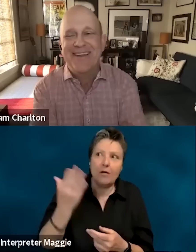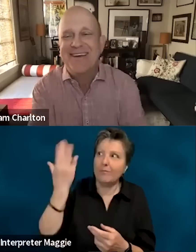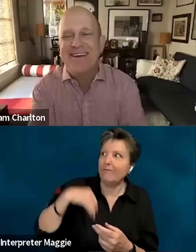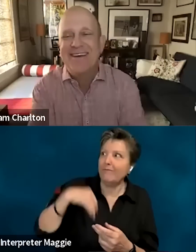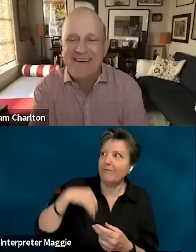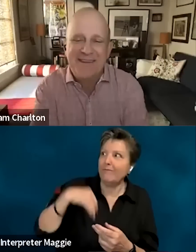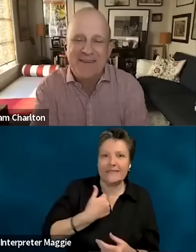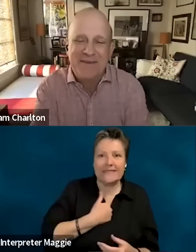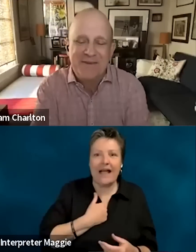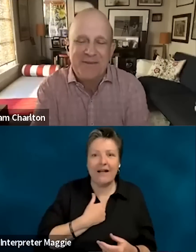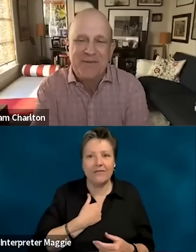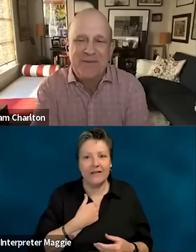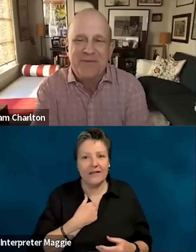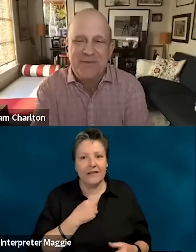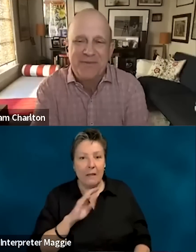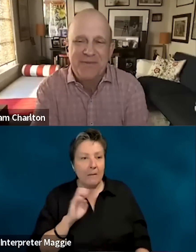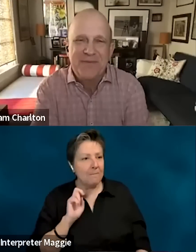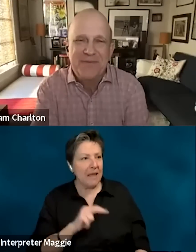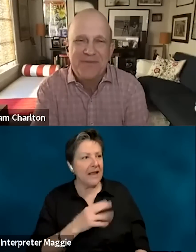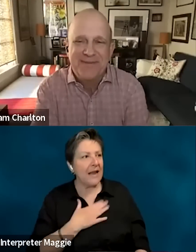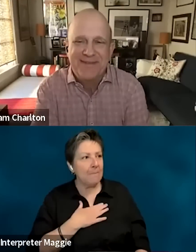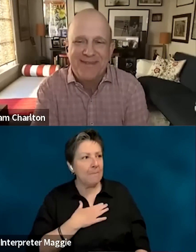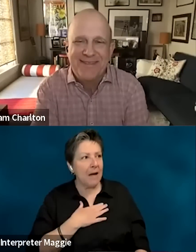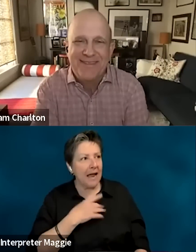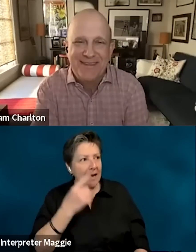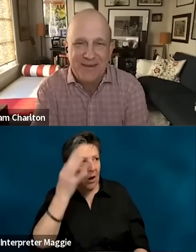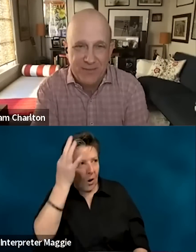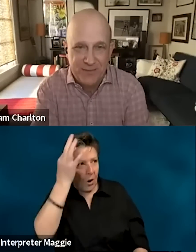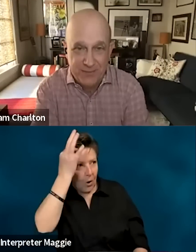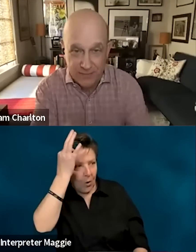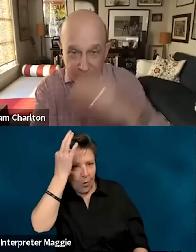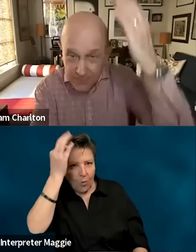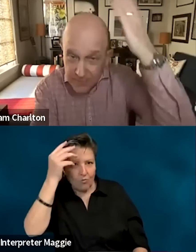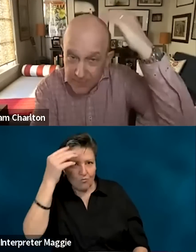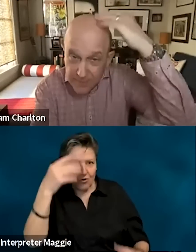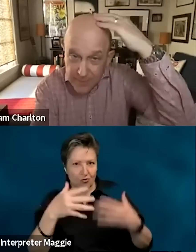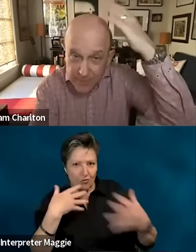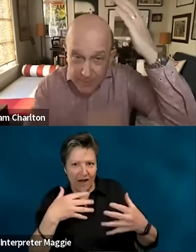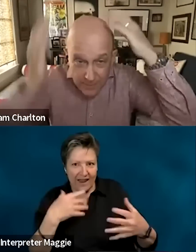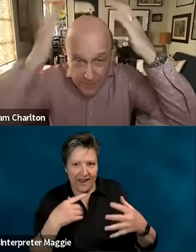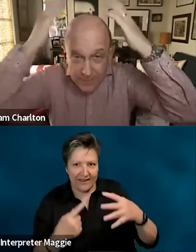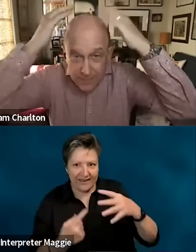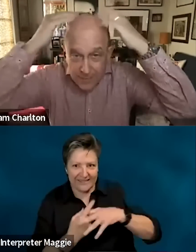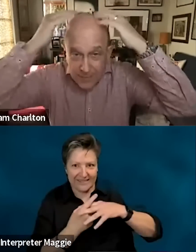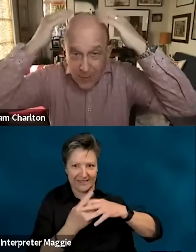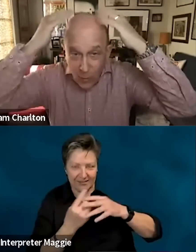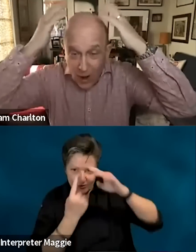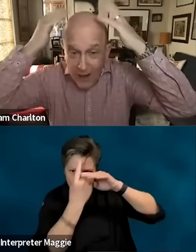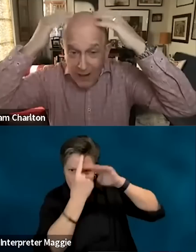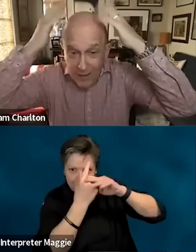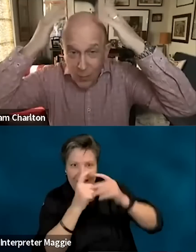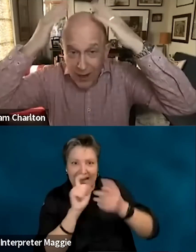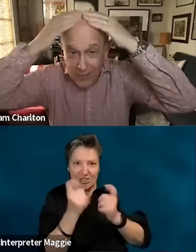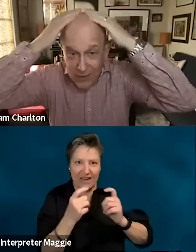As my white hairs continue to come in, it has adjusted my casting a little bit. White, white,